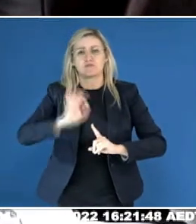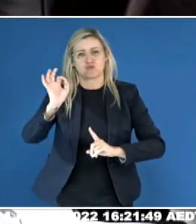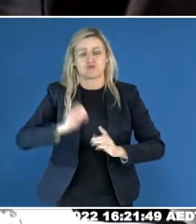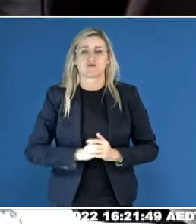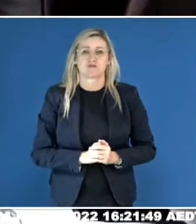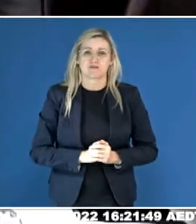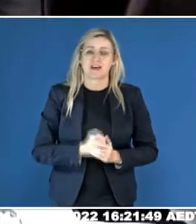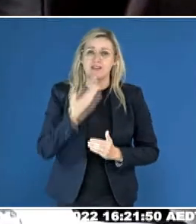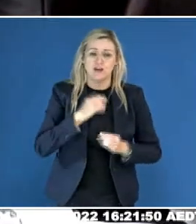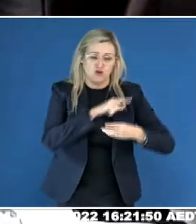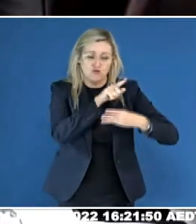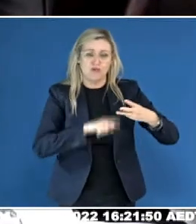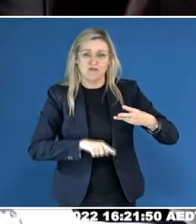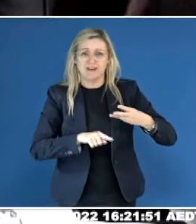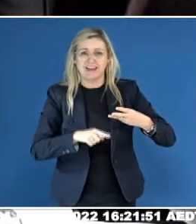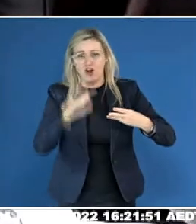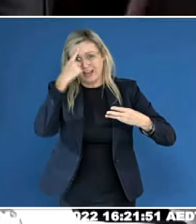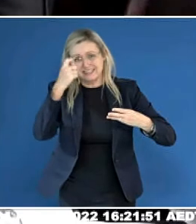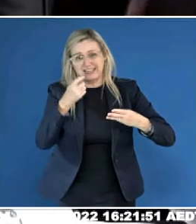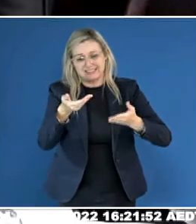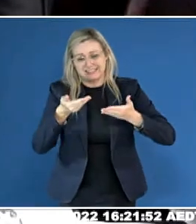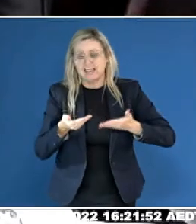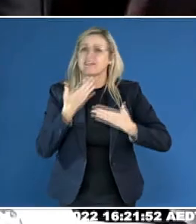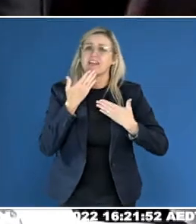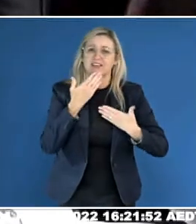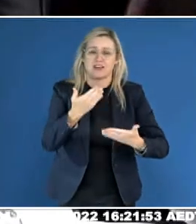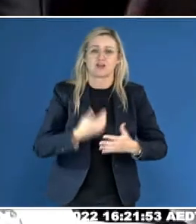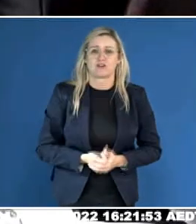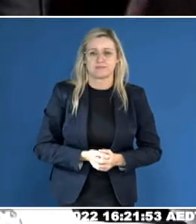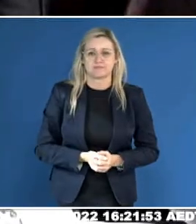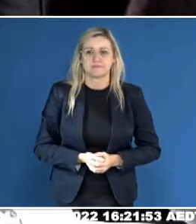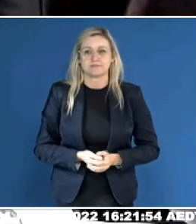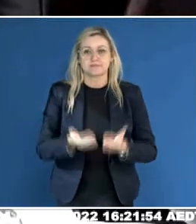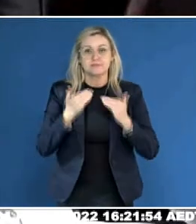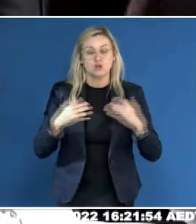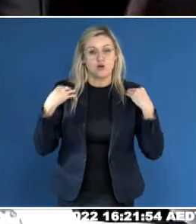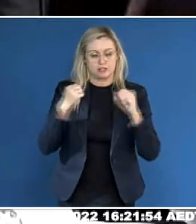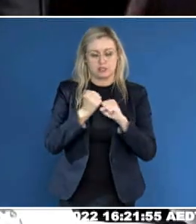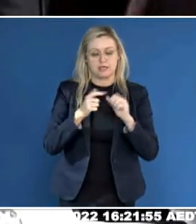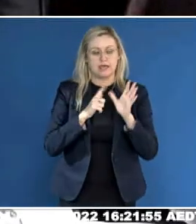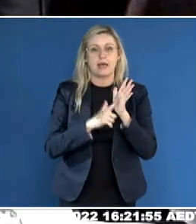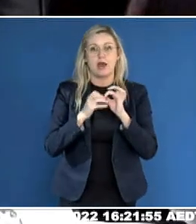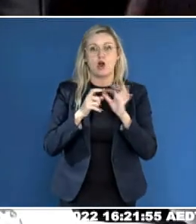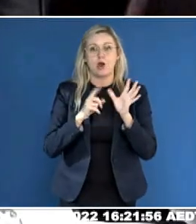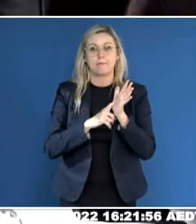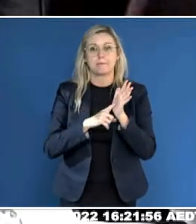Thank you very much. CHAIR: Thank you. Commissioner Galbally? COMMISSIONER GALBALLY: Yes, I would like to add my thanks